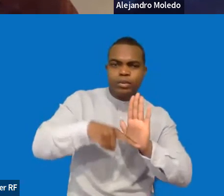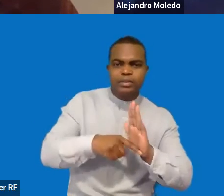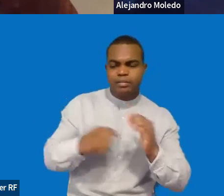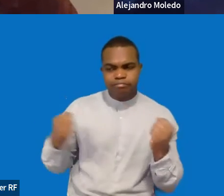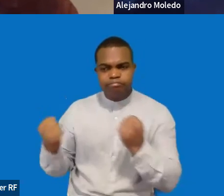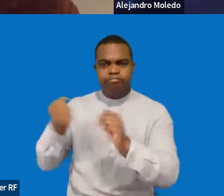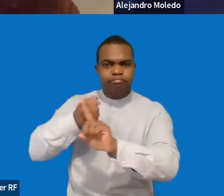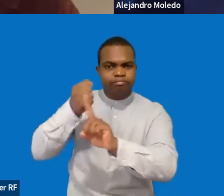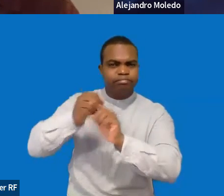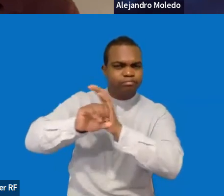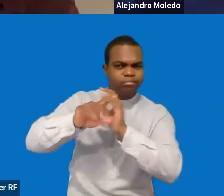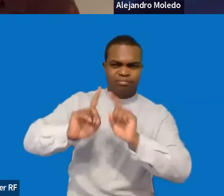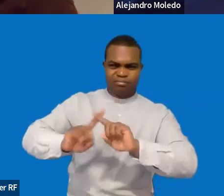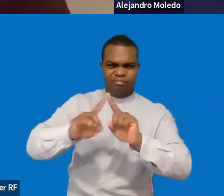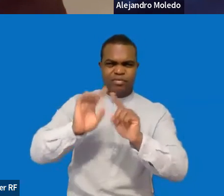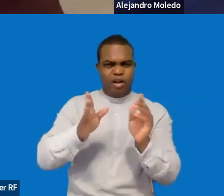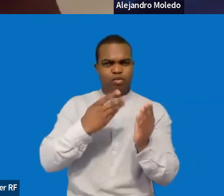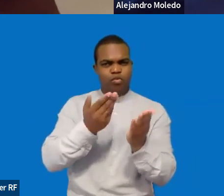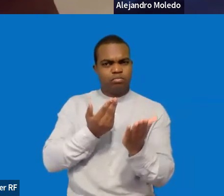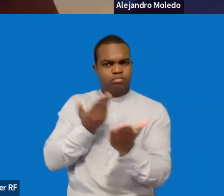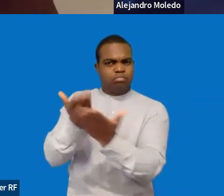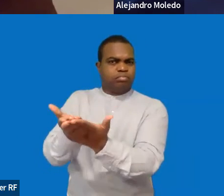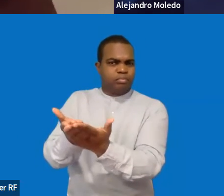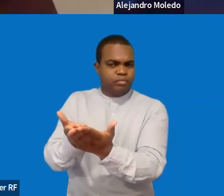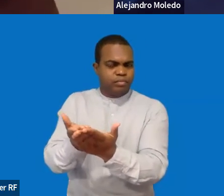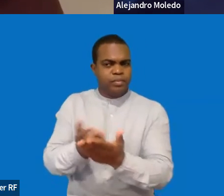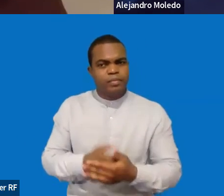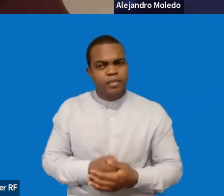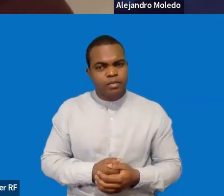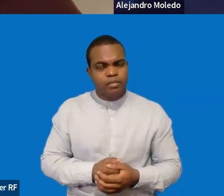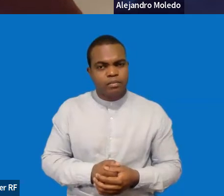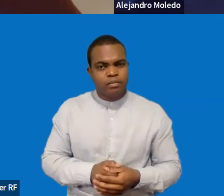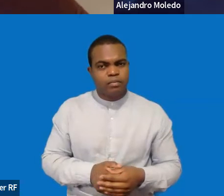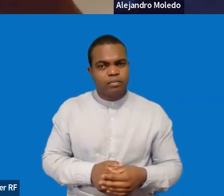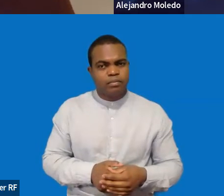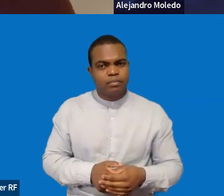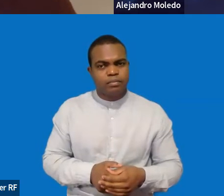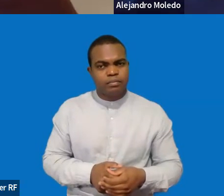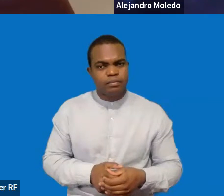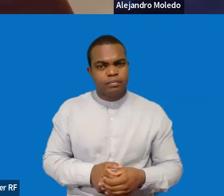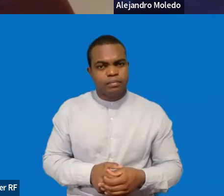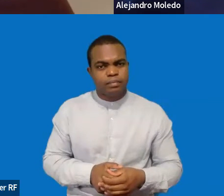the legislation in the Council, so any help with those will be much appreciated,